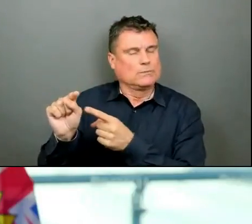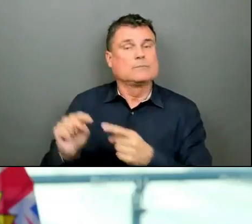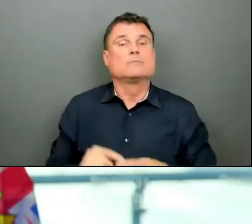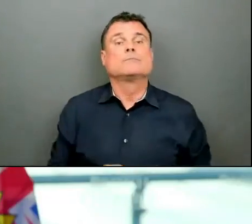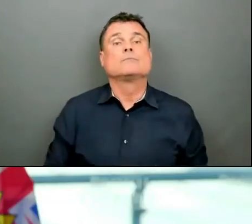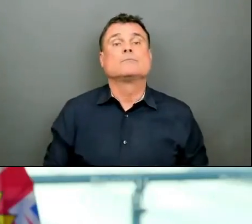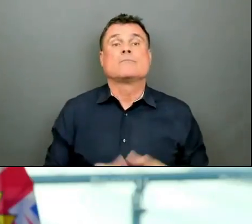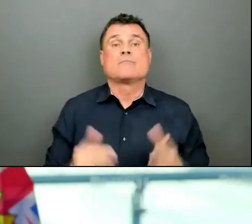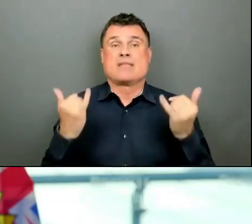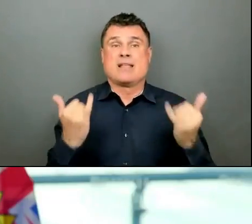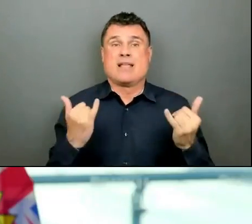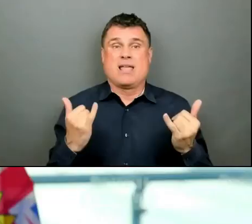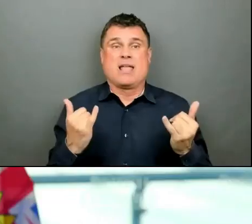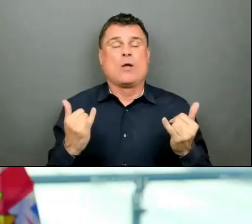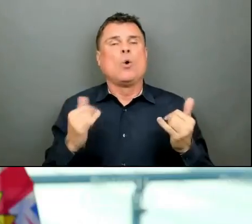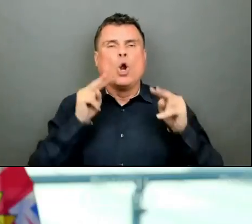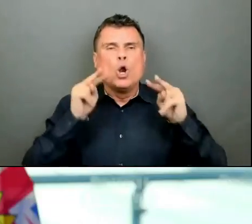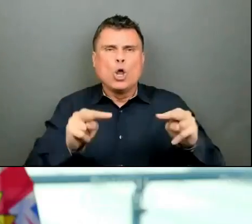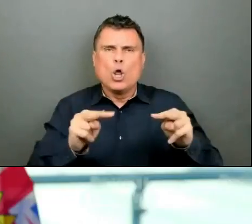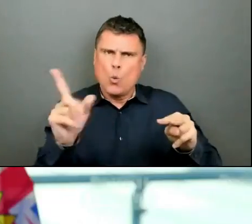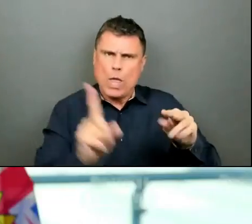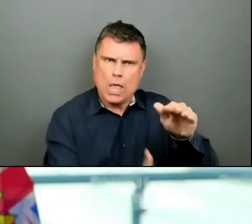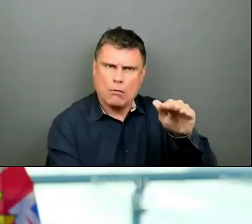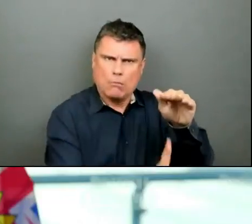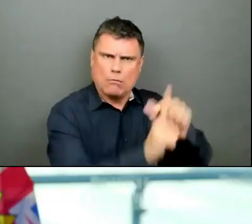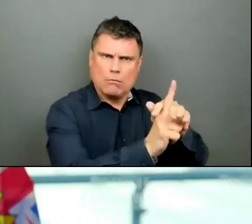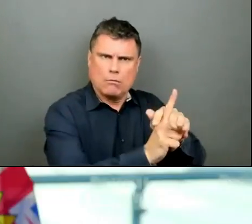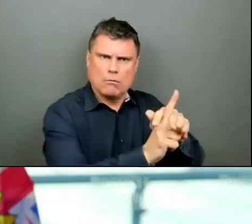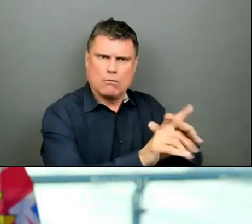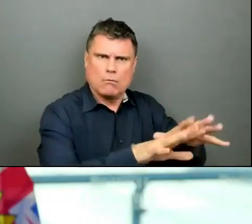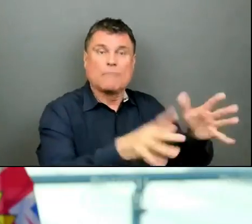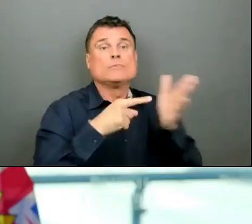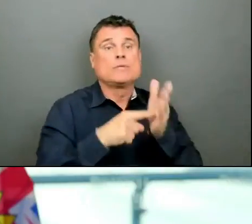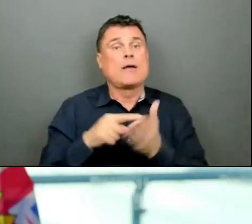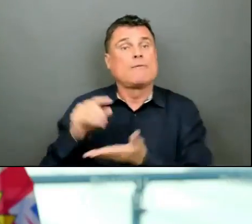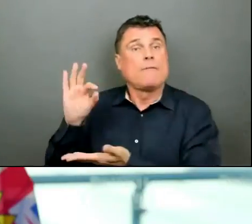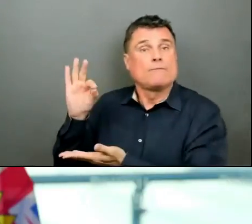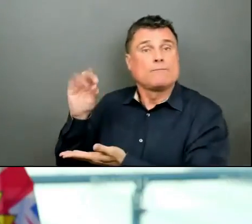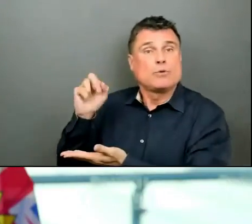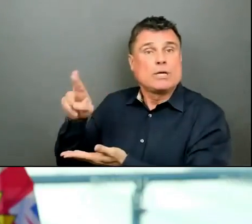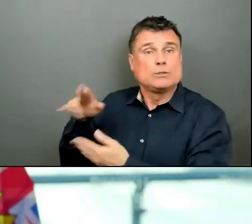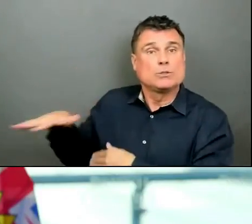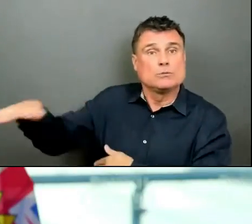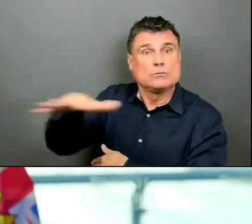focusing in the local area on outbreaks and I know that Frazier health for example is working